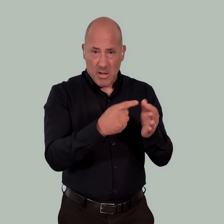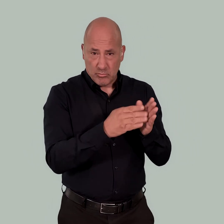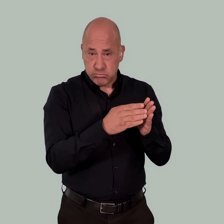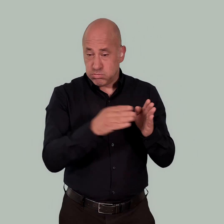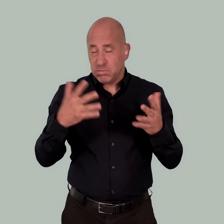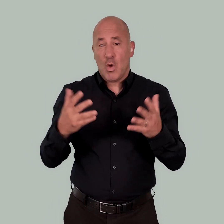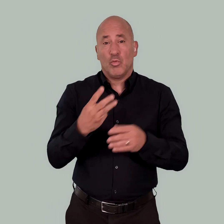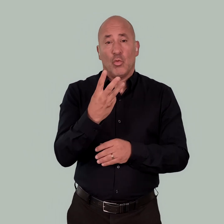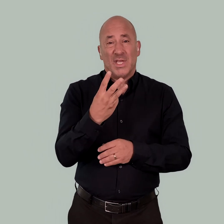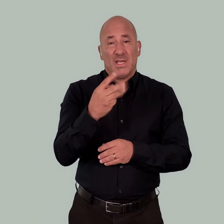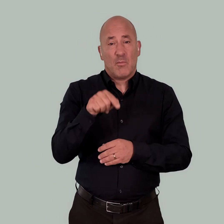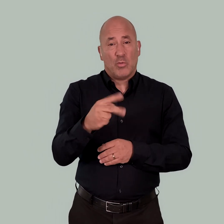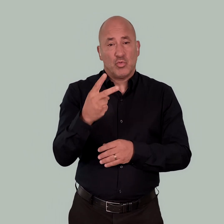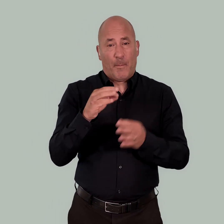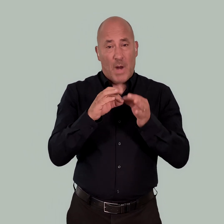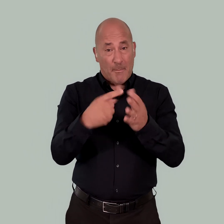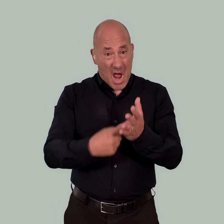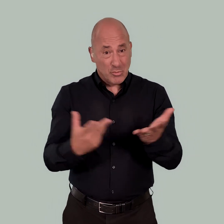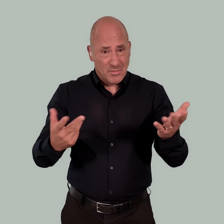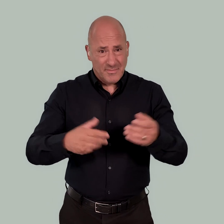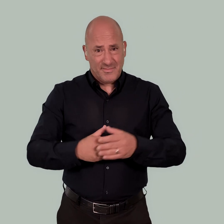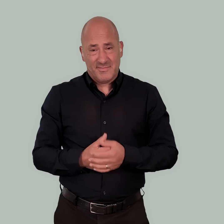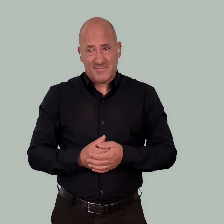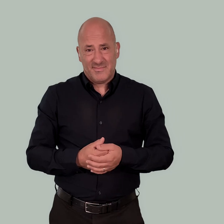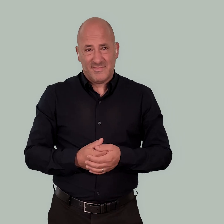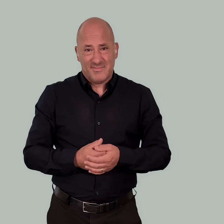to £3.2 billion in five years.